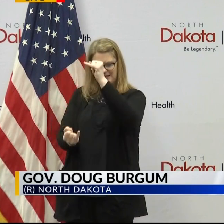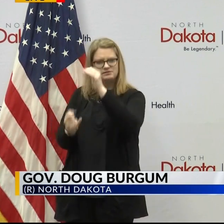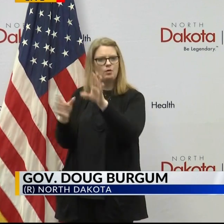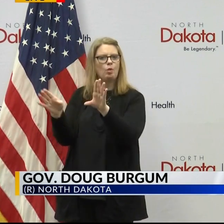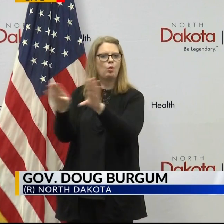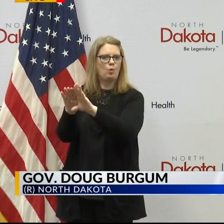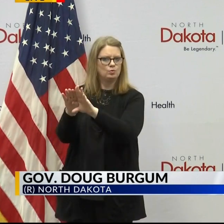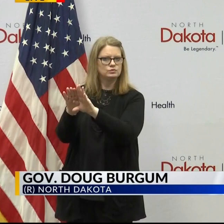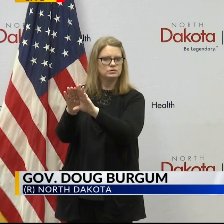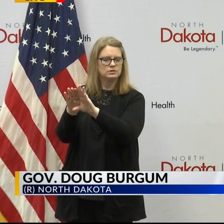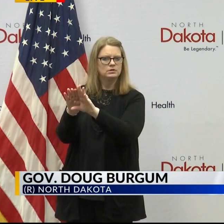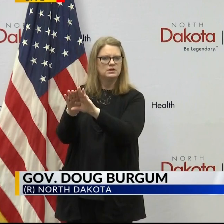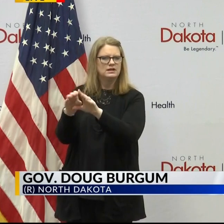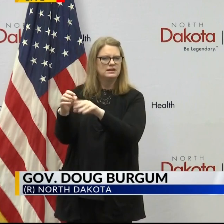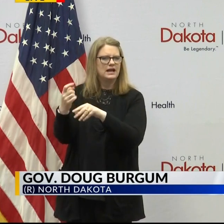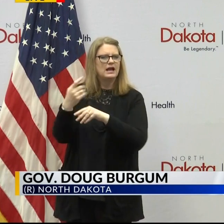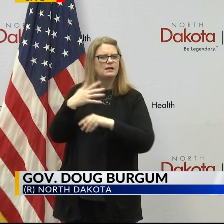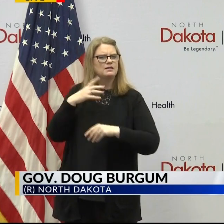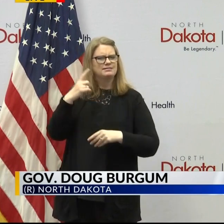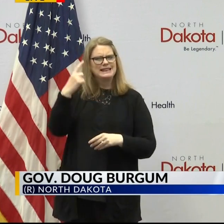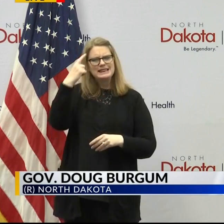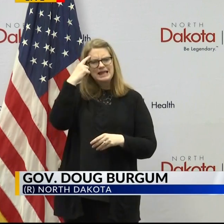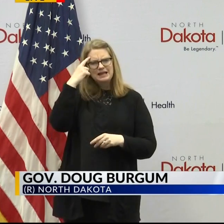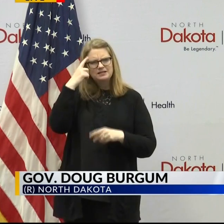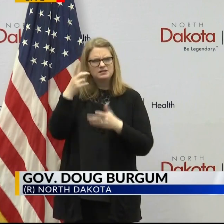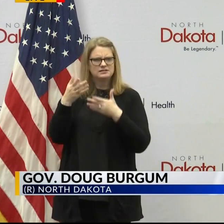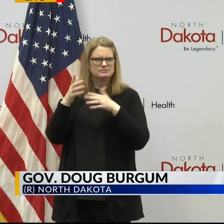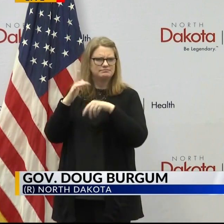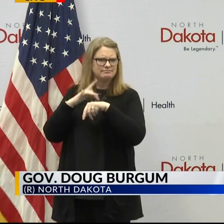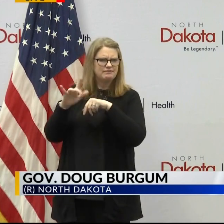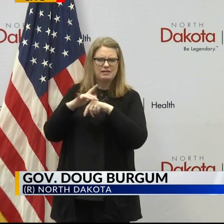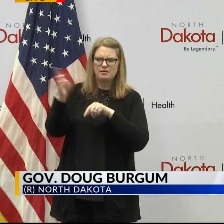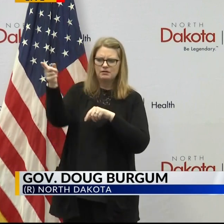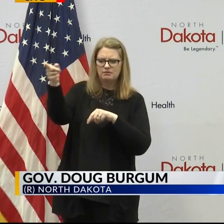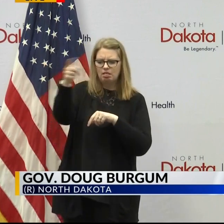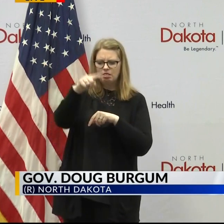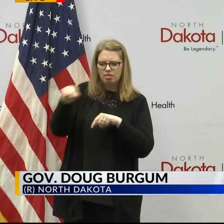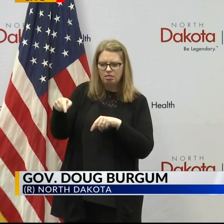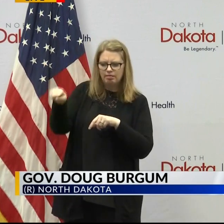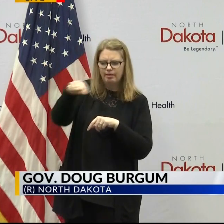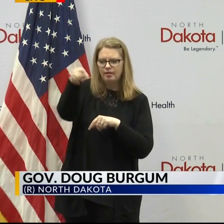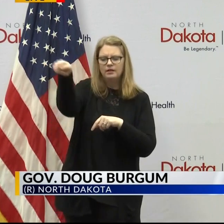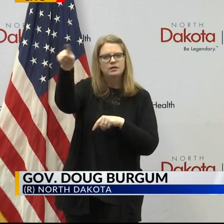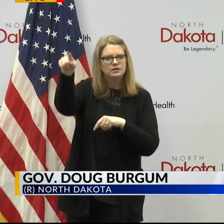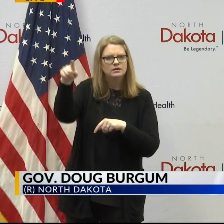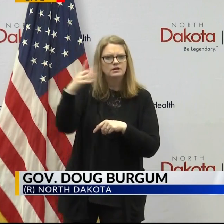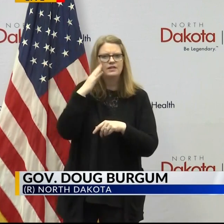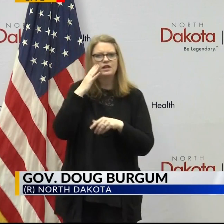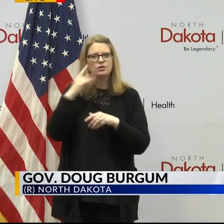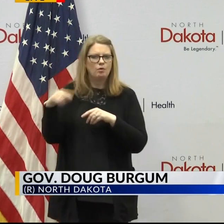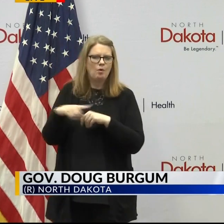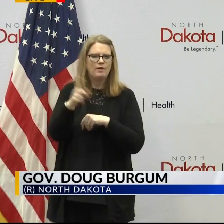MOBILE APP YOU CAN HAVE ON YOUR PHONE THAT WHICH WILL INDICATE IN THE RED LINES THAT THOSE ARE CLOSED.